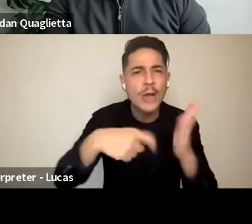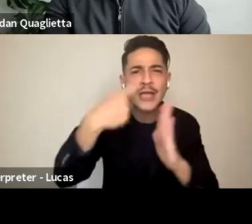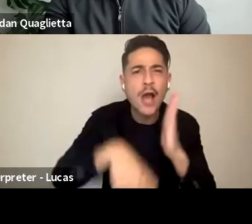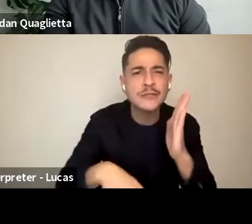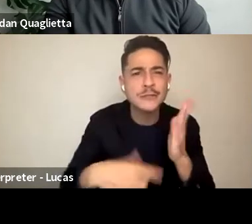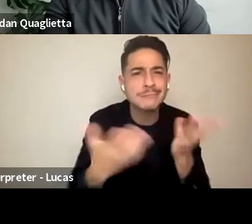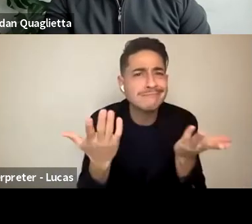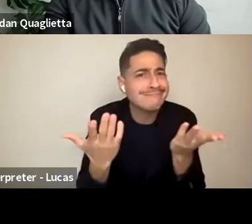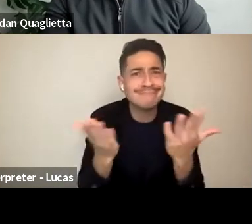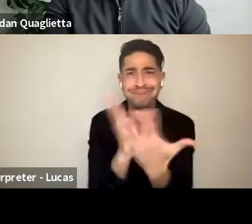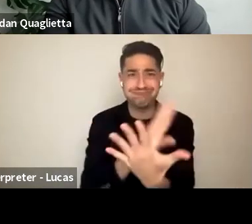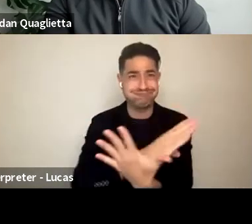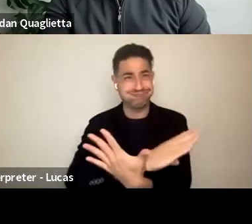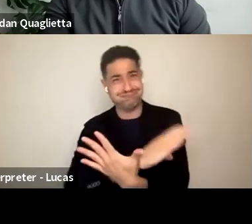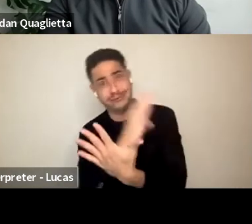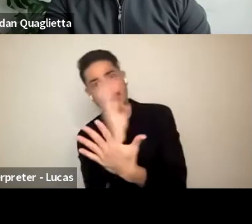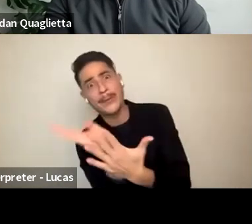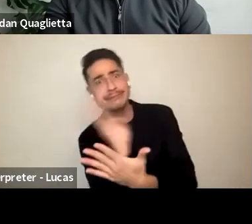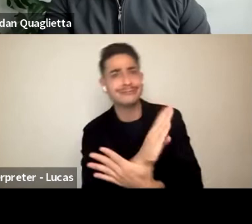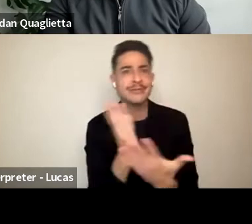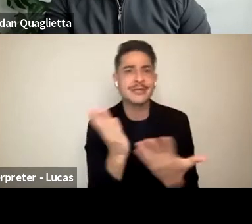It could be so different from a salary perspective.